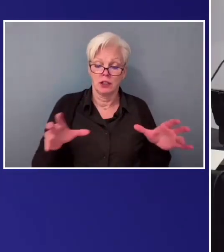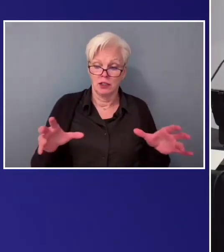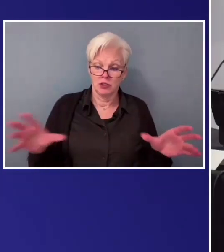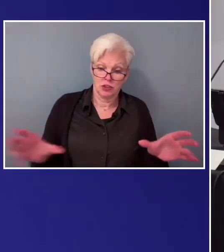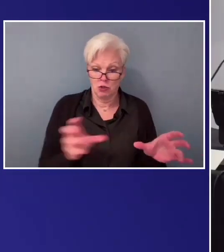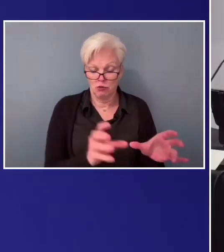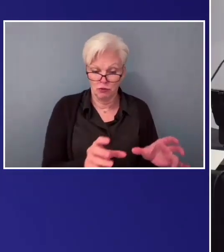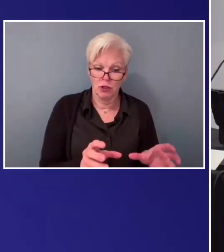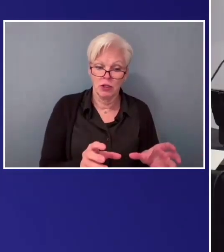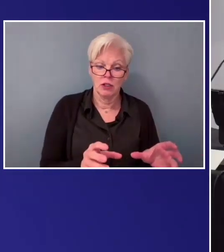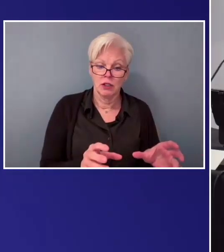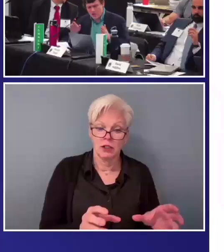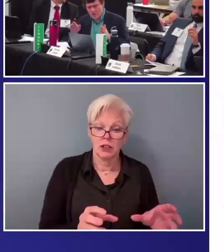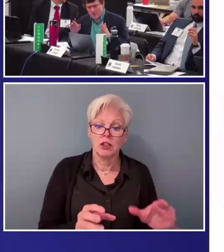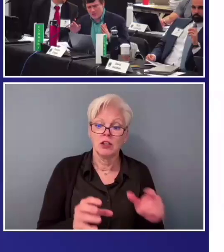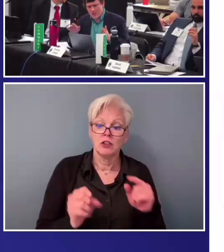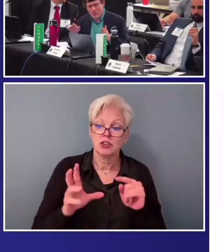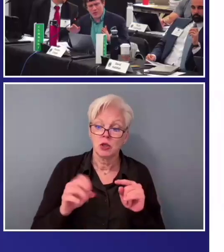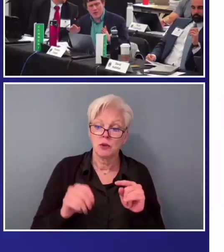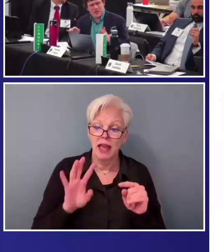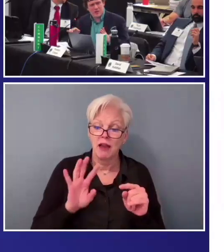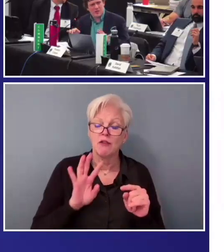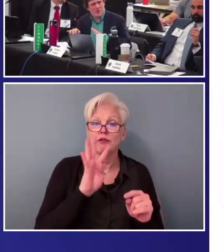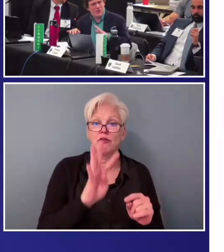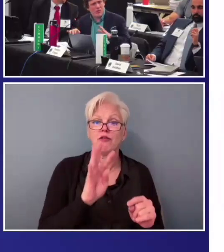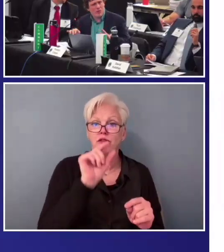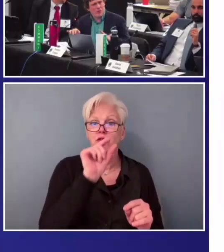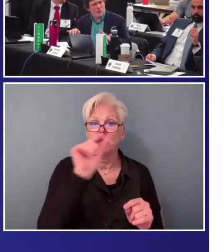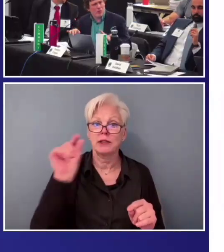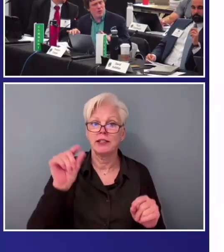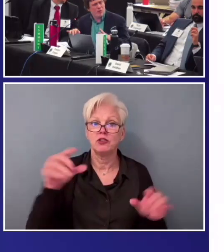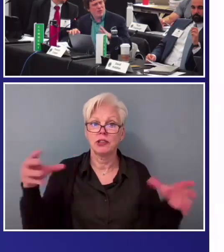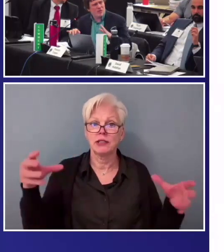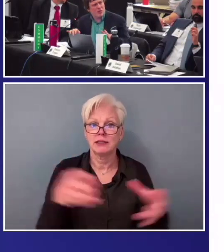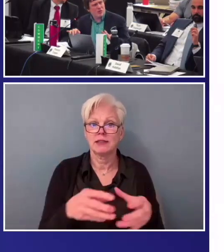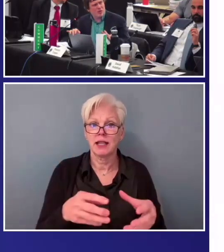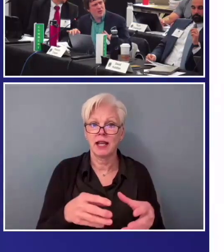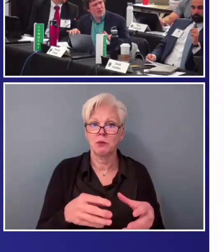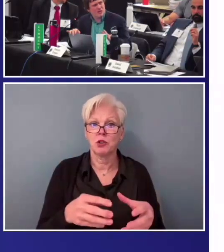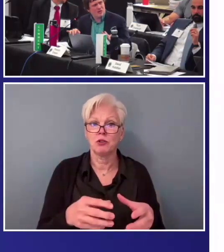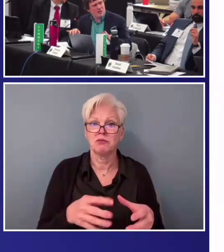does the aggregated four-digit sample like, speak for both of the programs, even though you're getting a six-digit